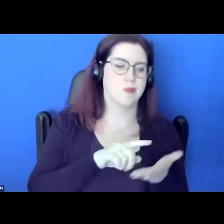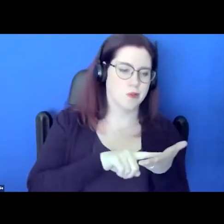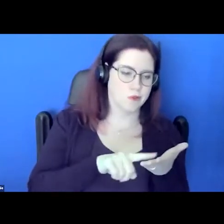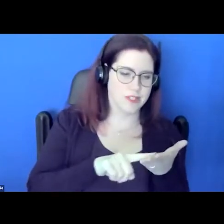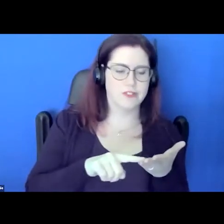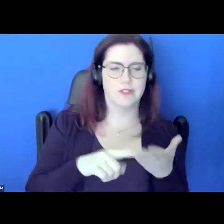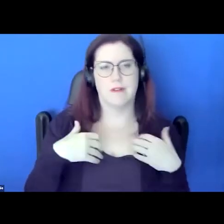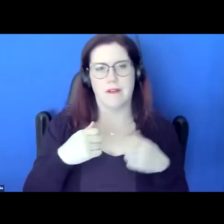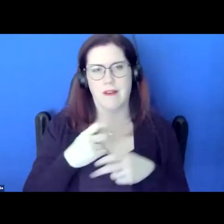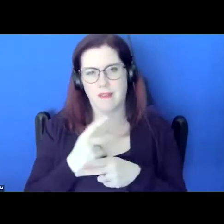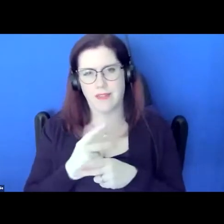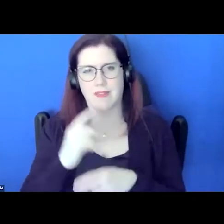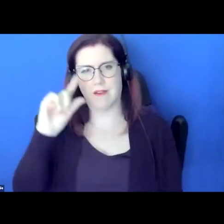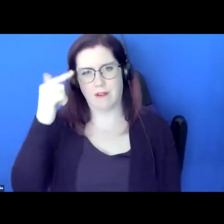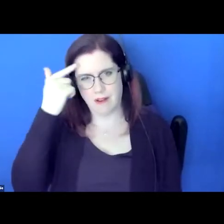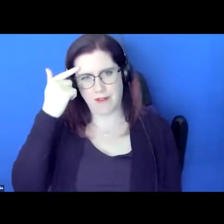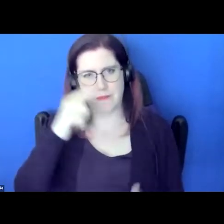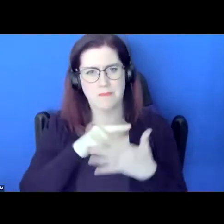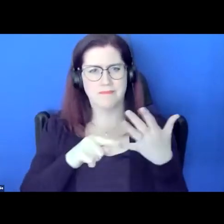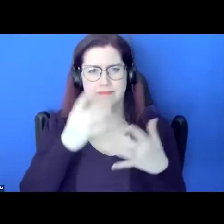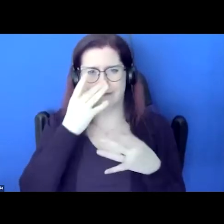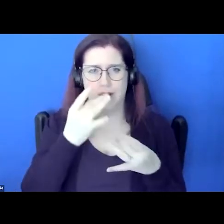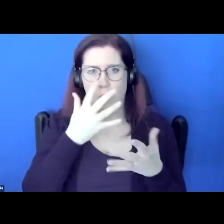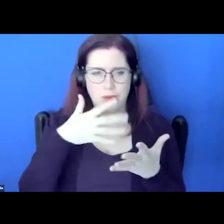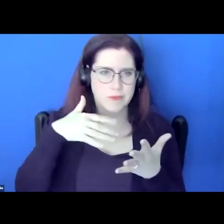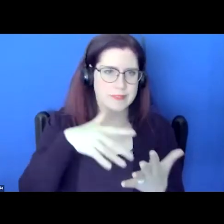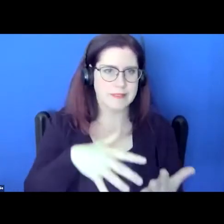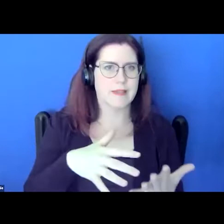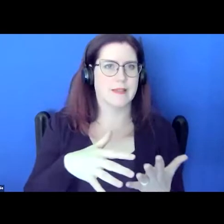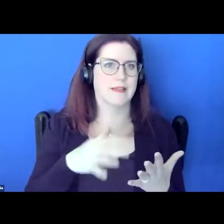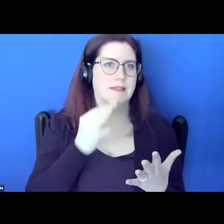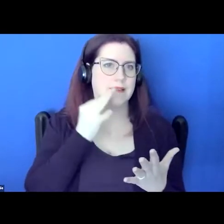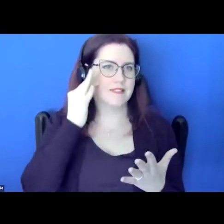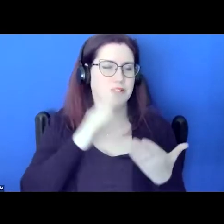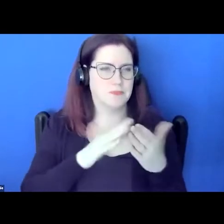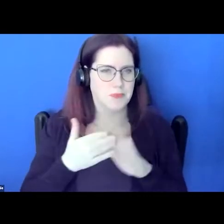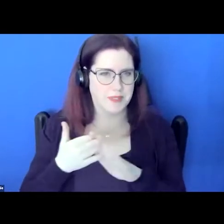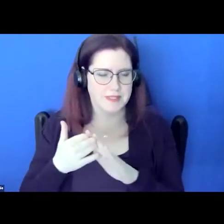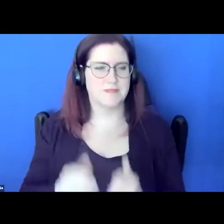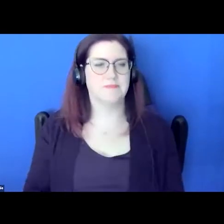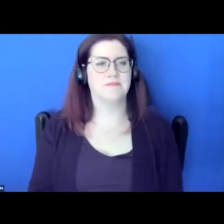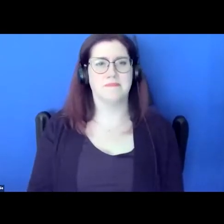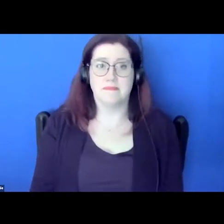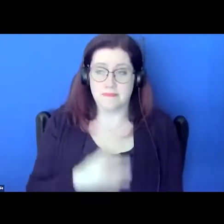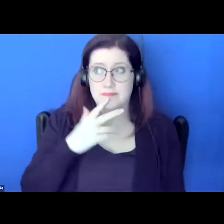have always been interested in studying indigenous communities. It's been a difficult effort,